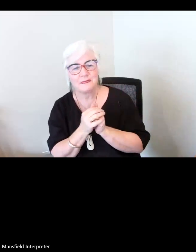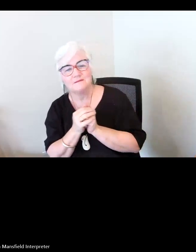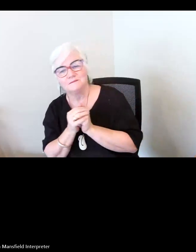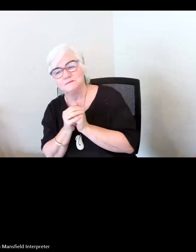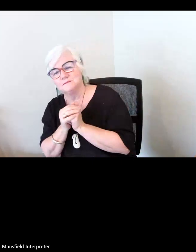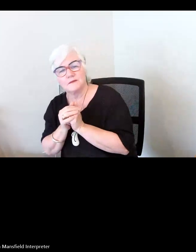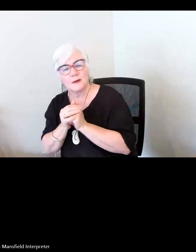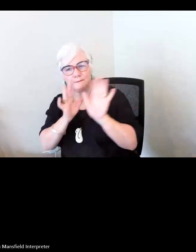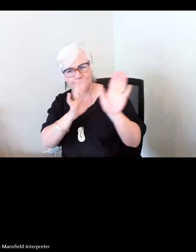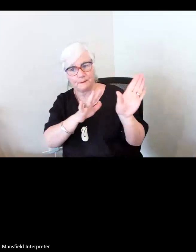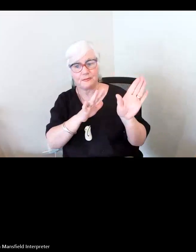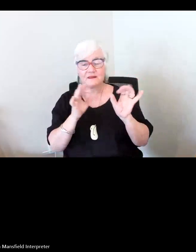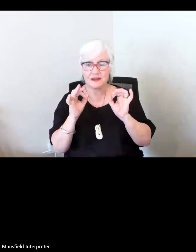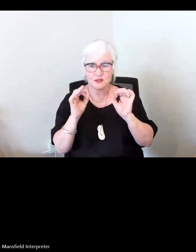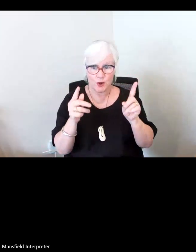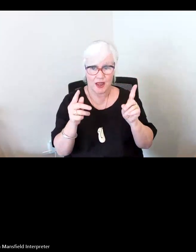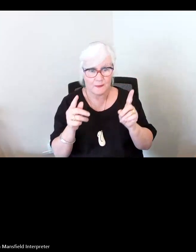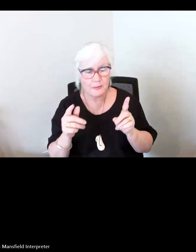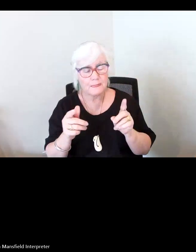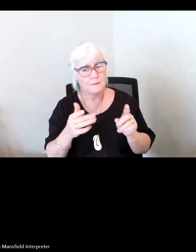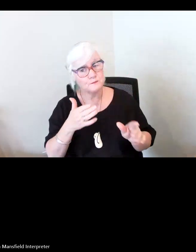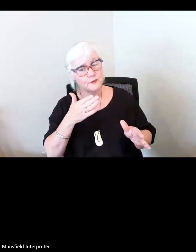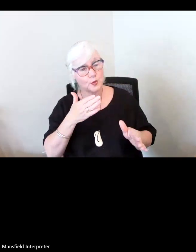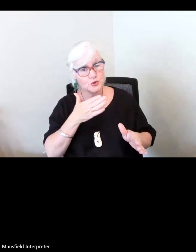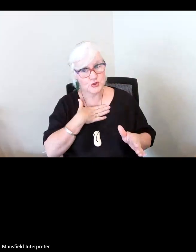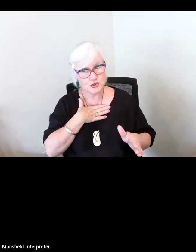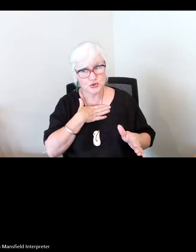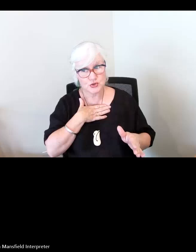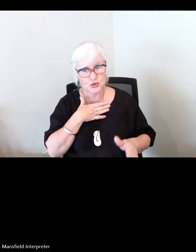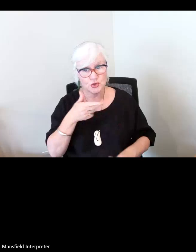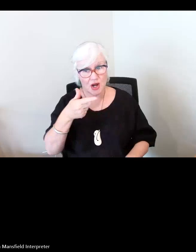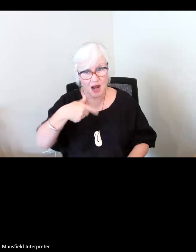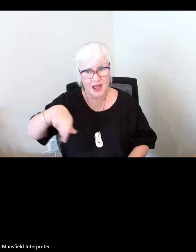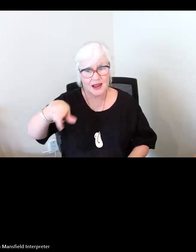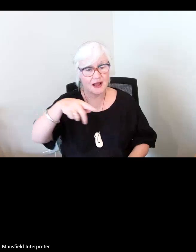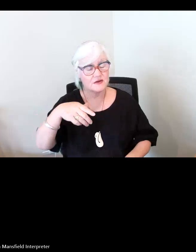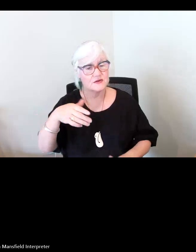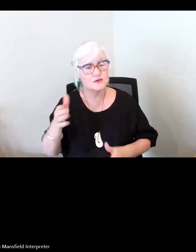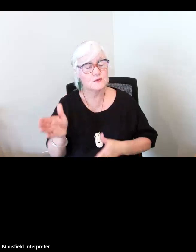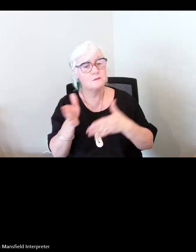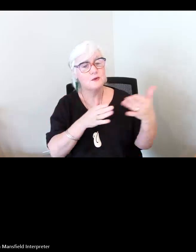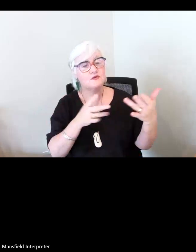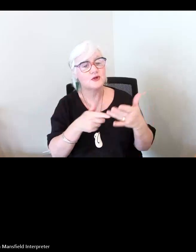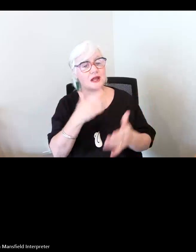That's OK. Would you, um, like us to move to another speaker so you can have a moment to